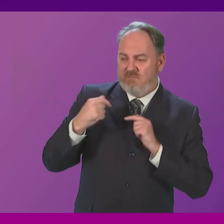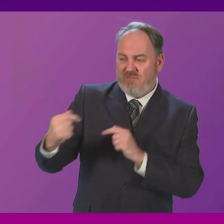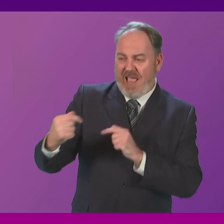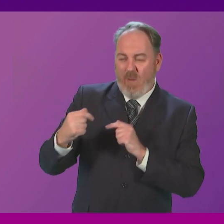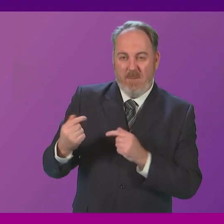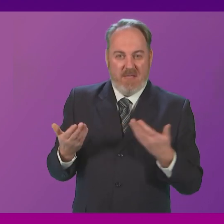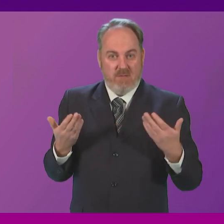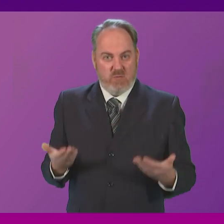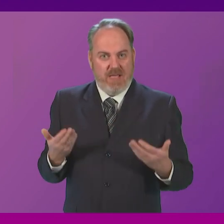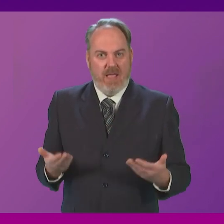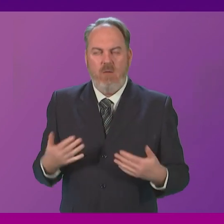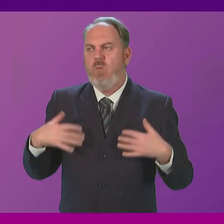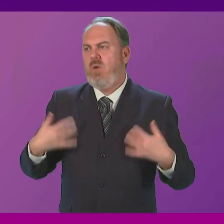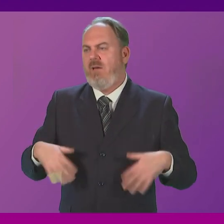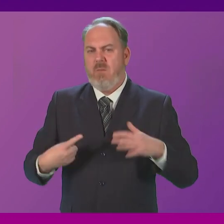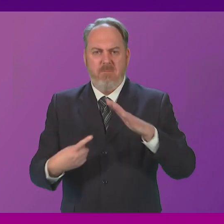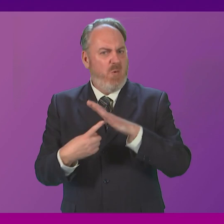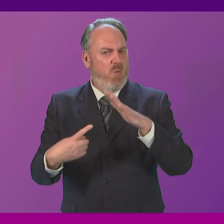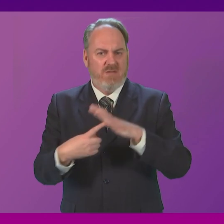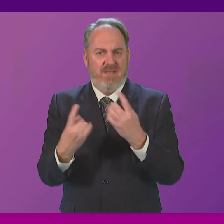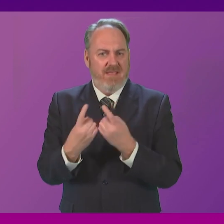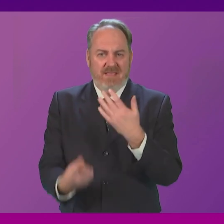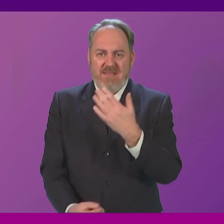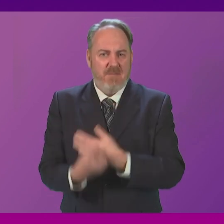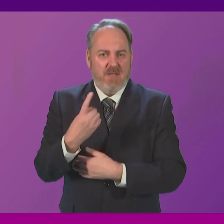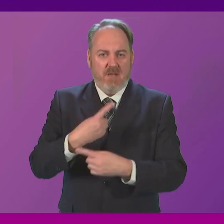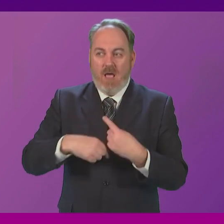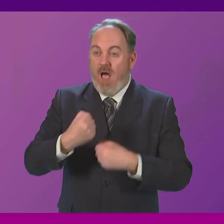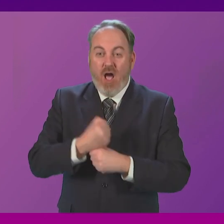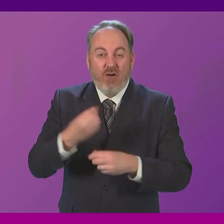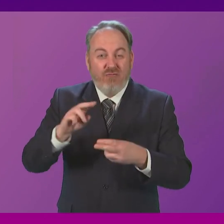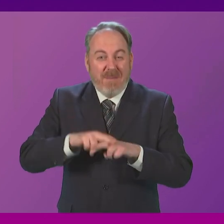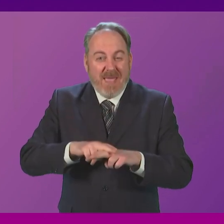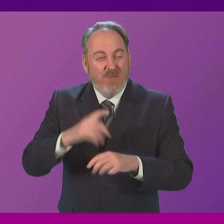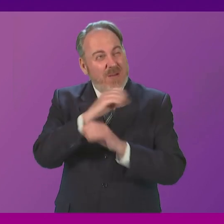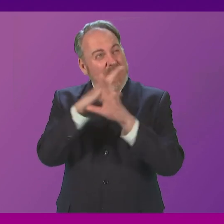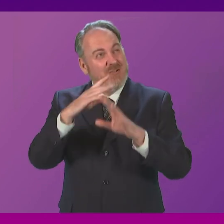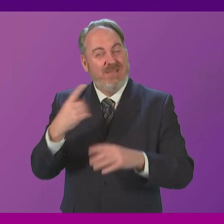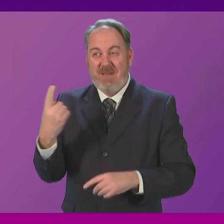significance cannot be understated. It is something that our grandparents would never have imagined when they arrived in Scotland